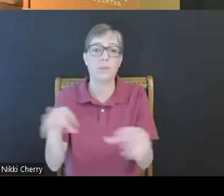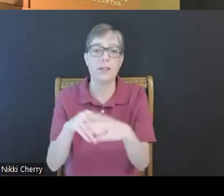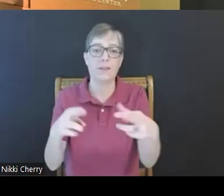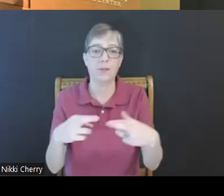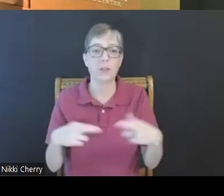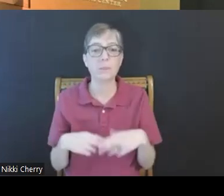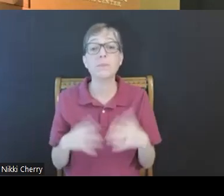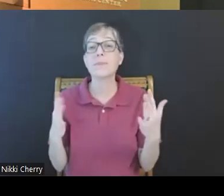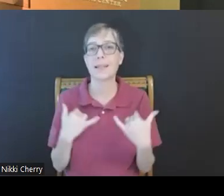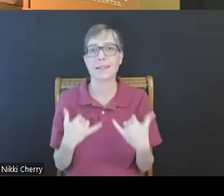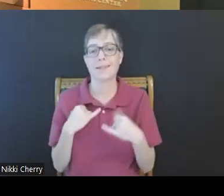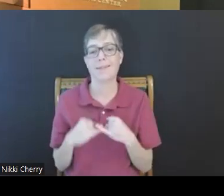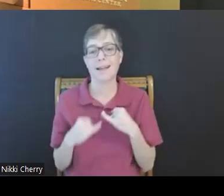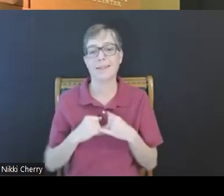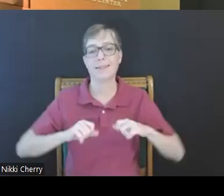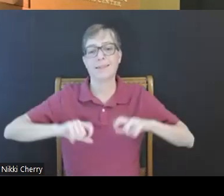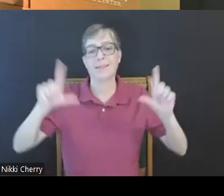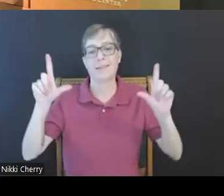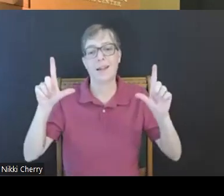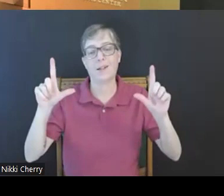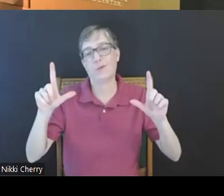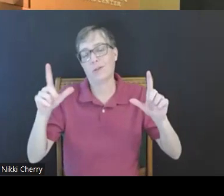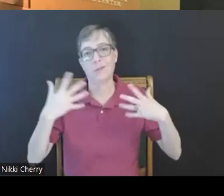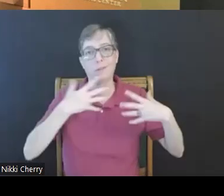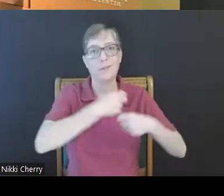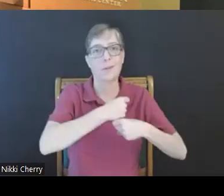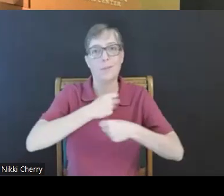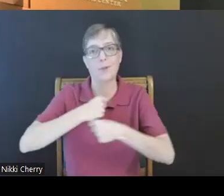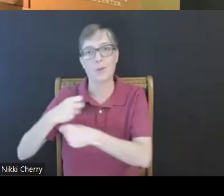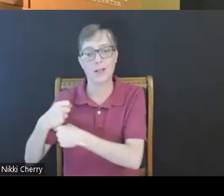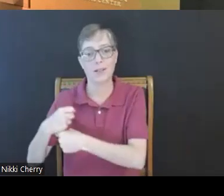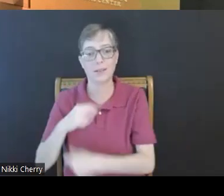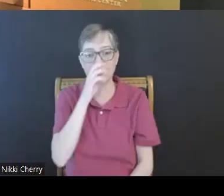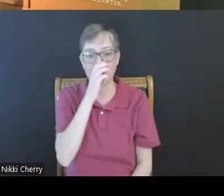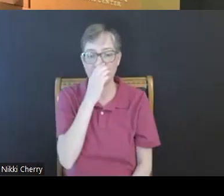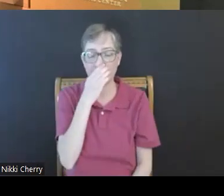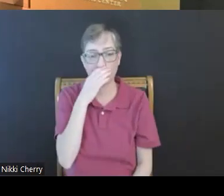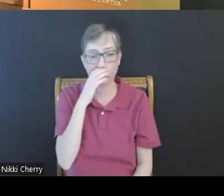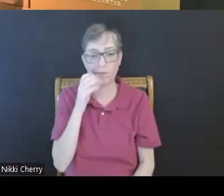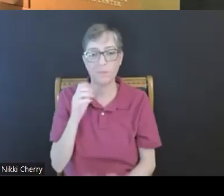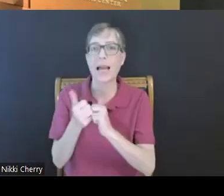uh this is just a way to try to summarize as a department how do we try to be helpful so you